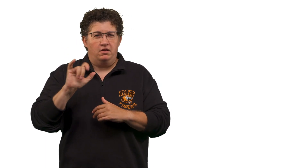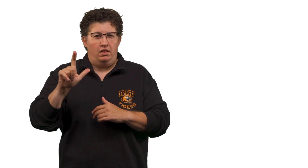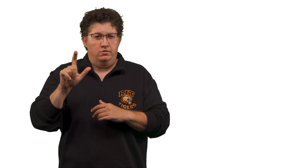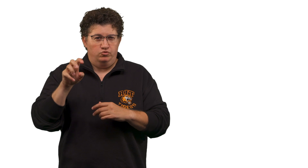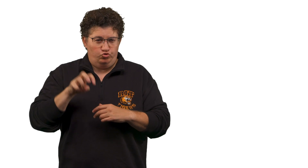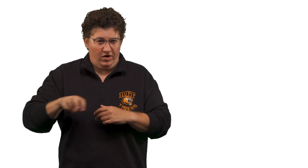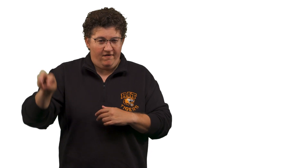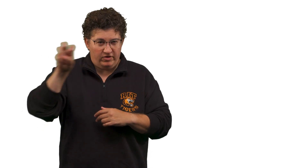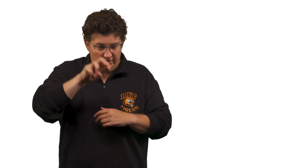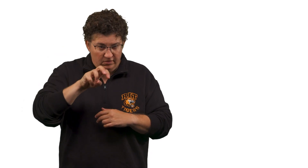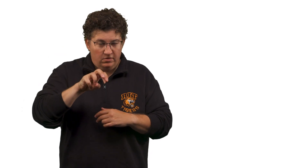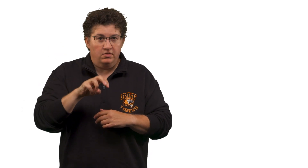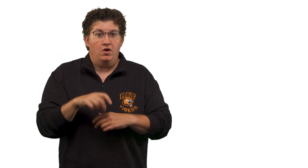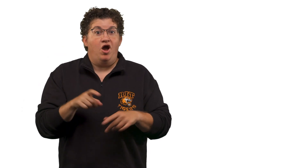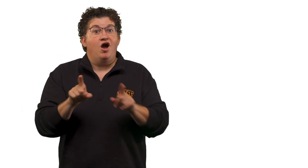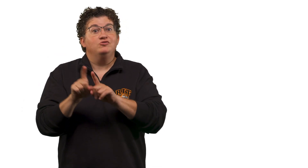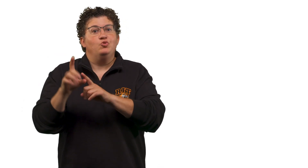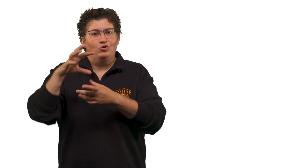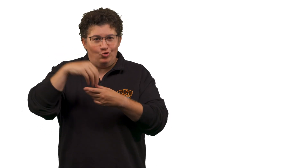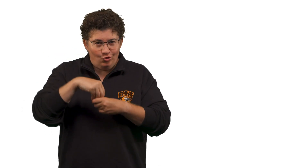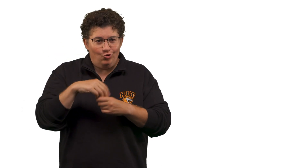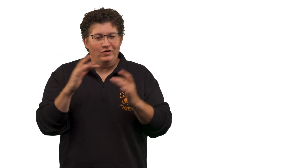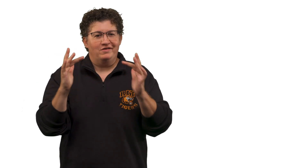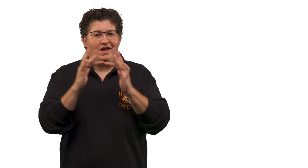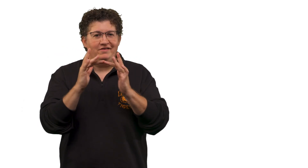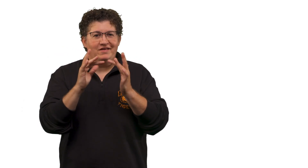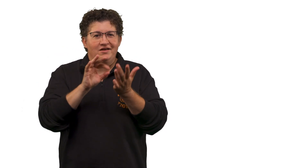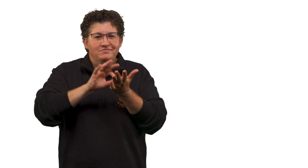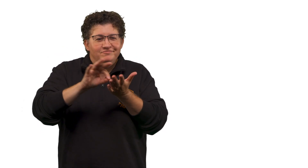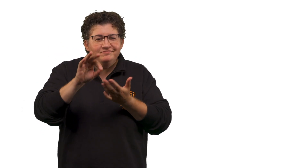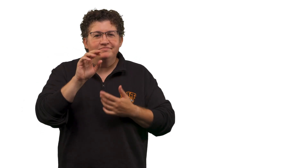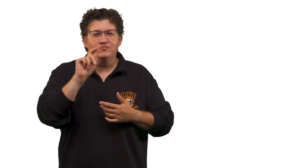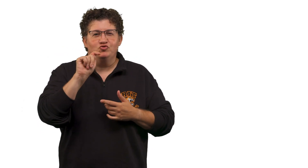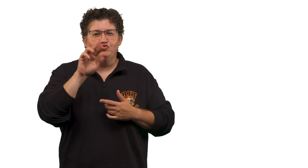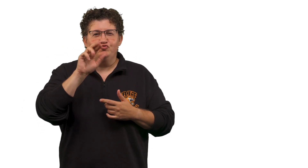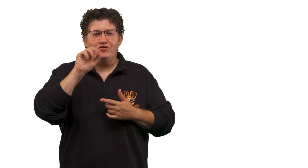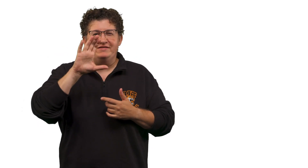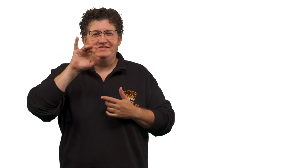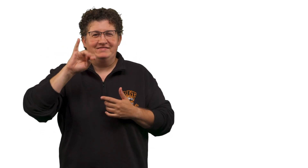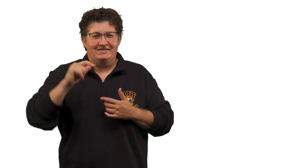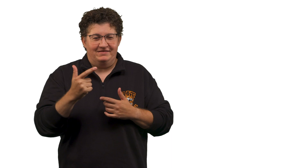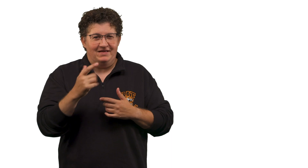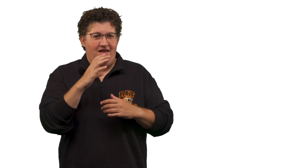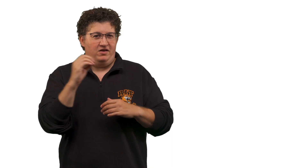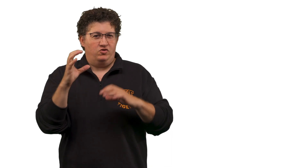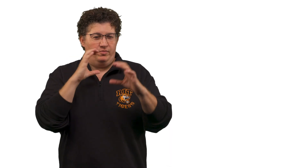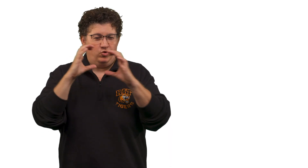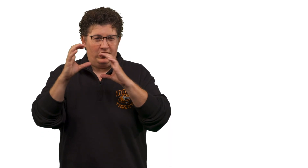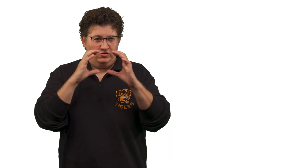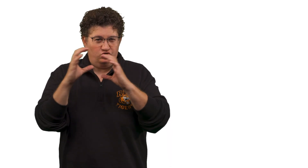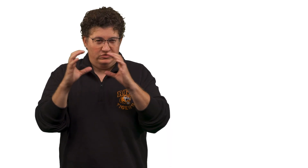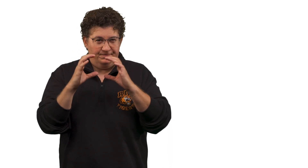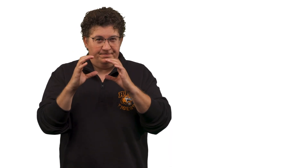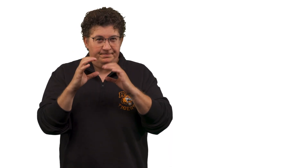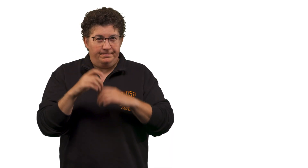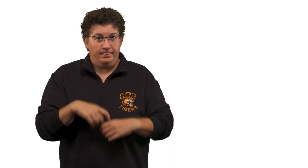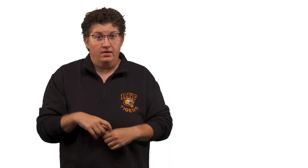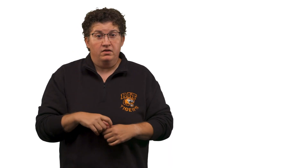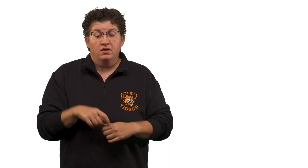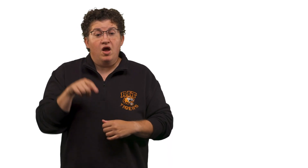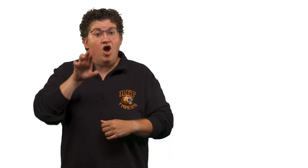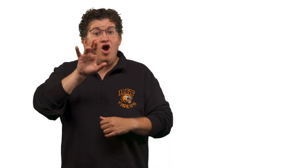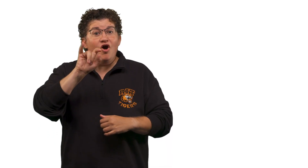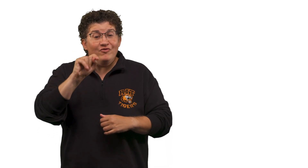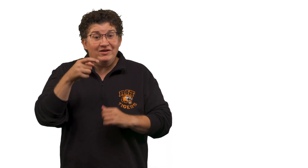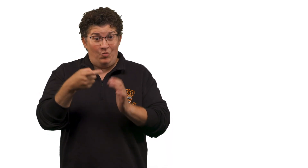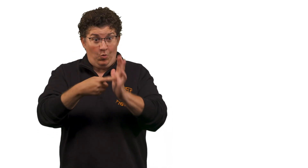non-essential travel, contact tracing, and communication.